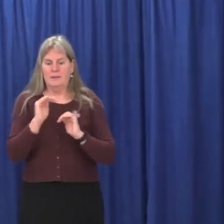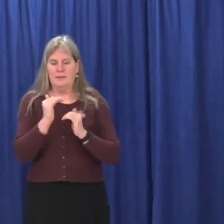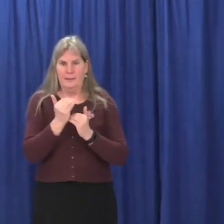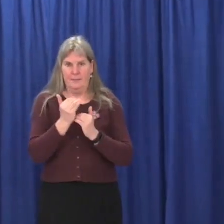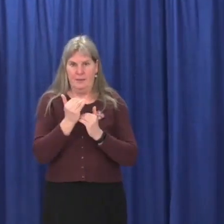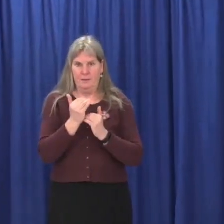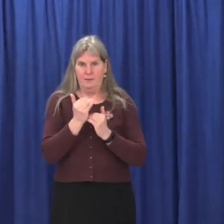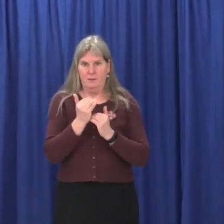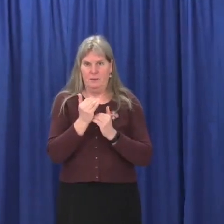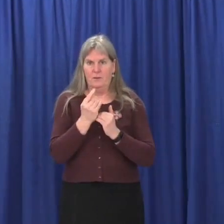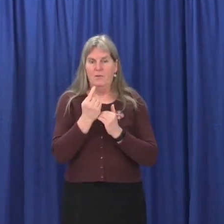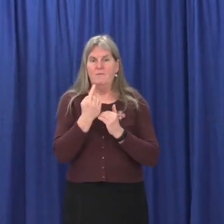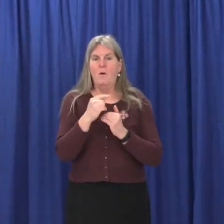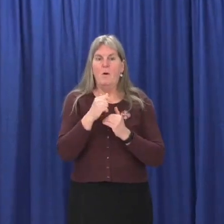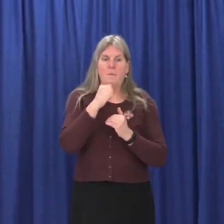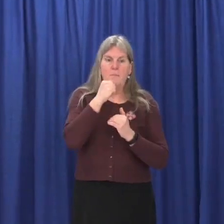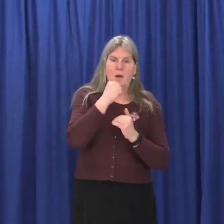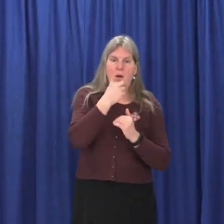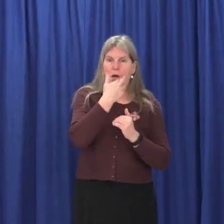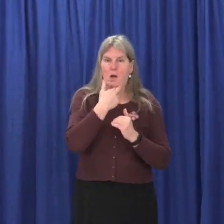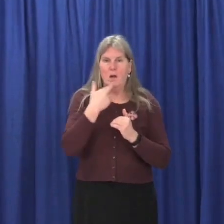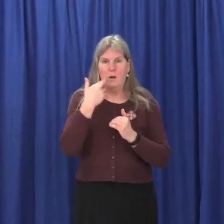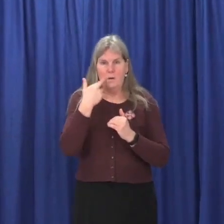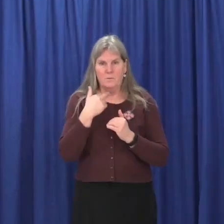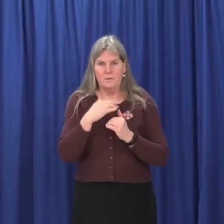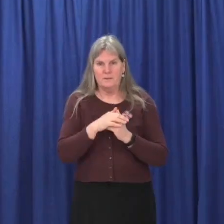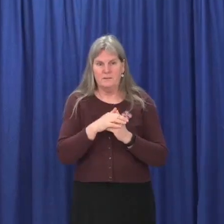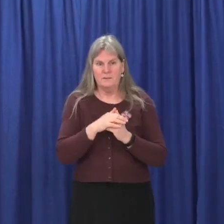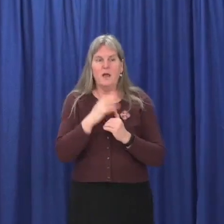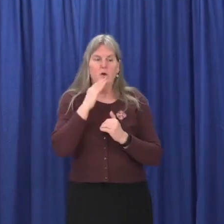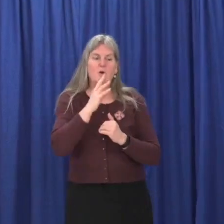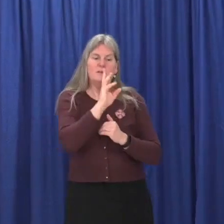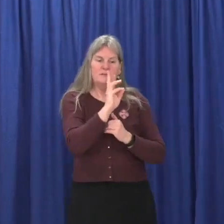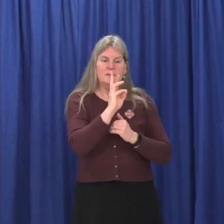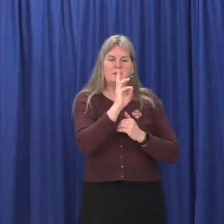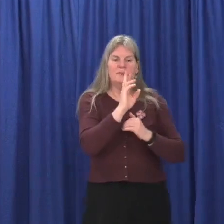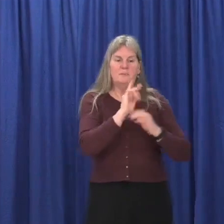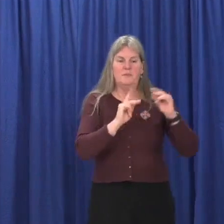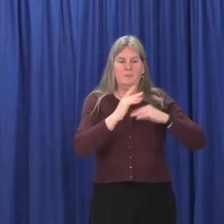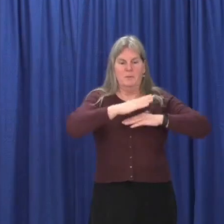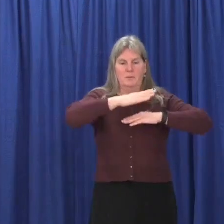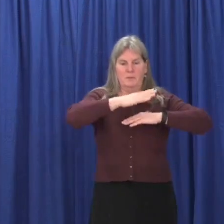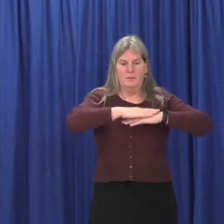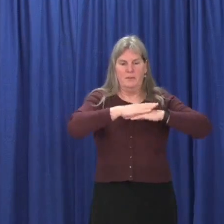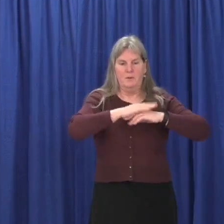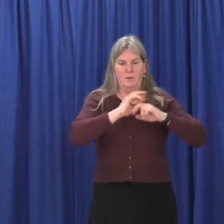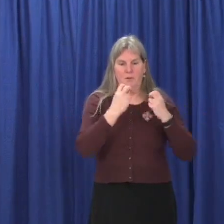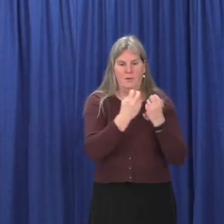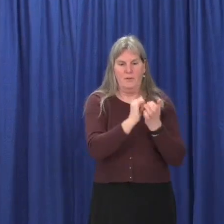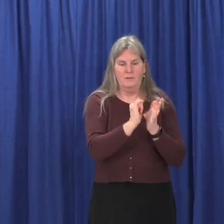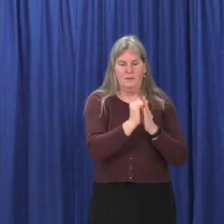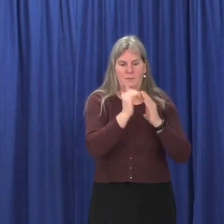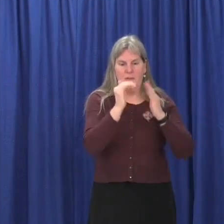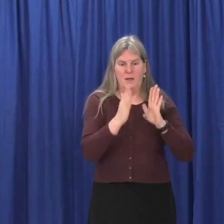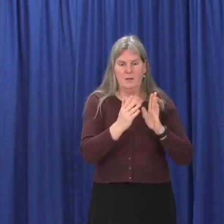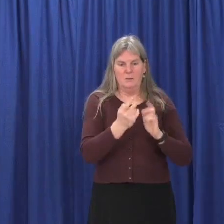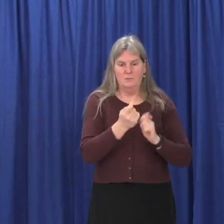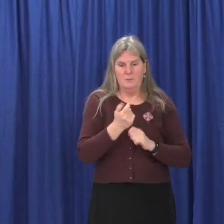the six person at a table is still in effect, but I'm wondering if two households is still in effect? Yeah, no, that was last week